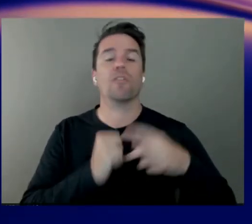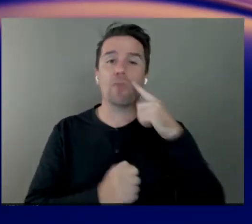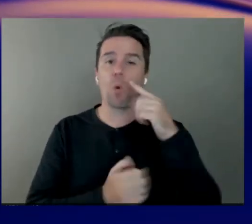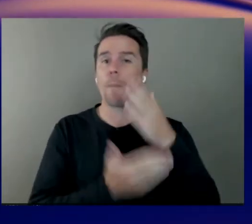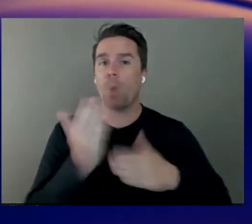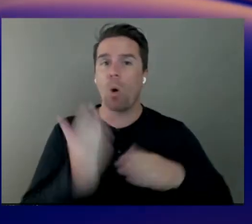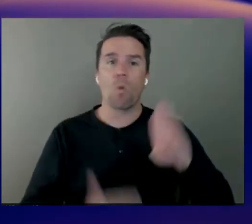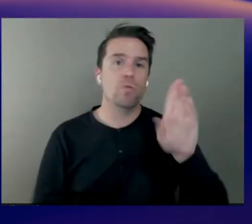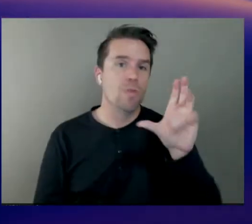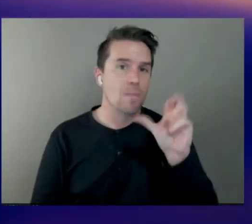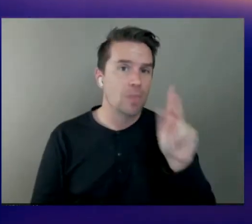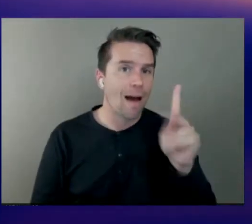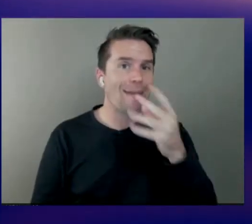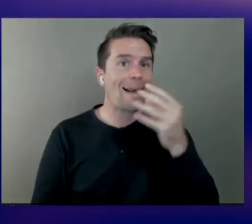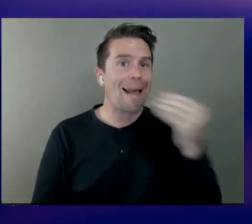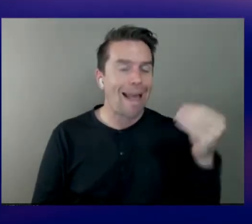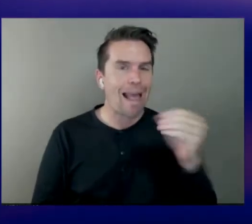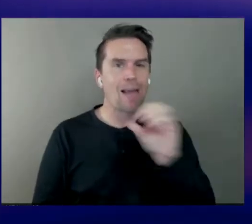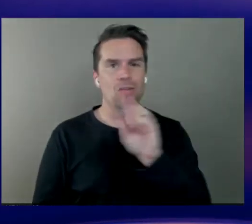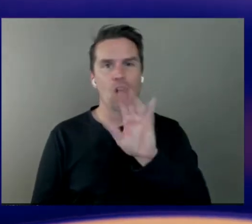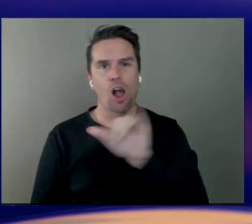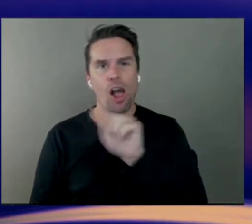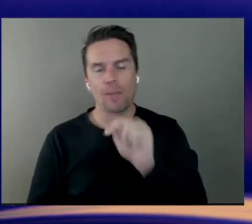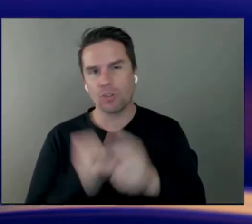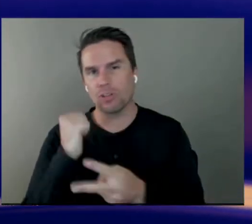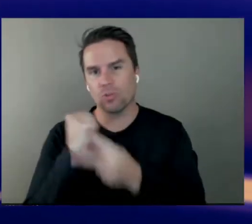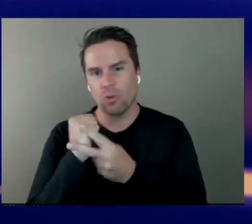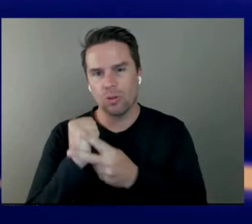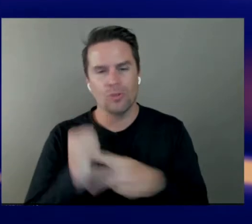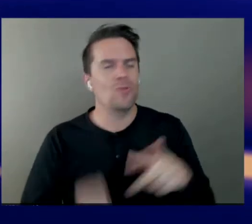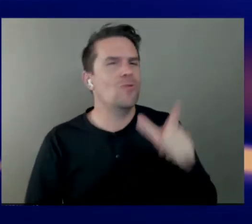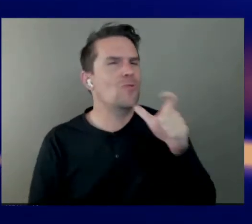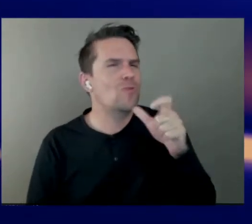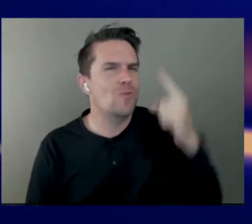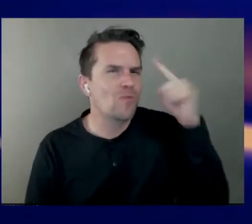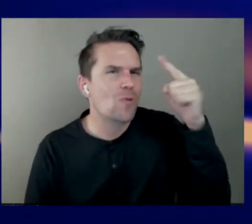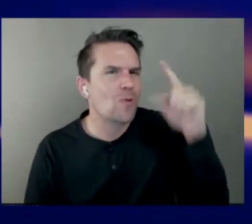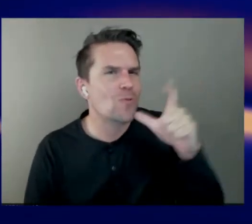I love it, I love it. So, who are they for? Really, they're for everybody.